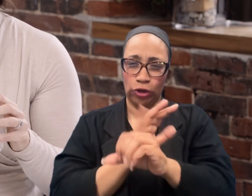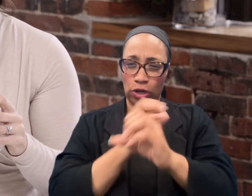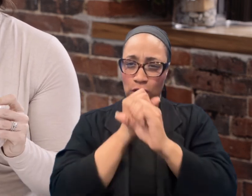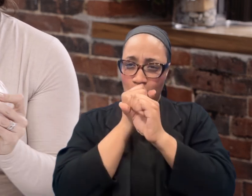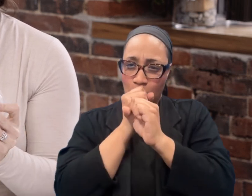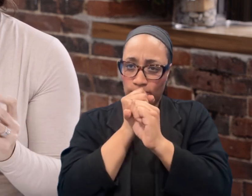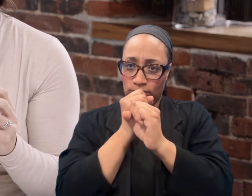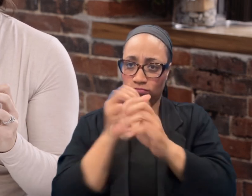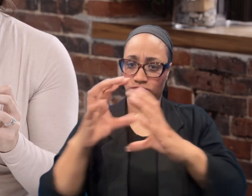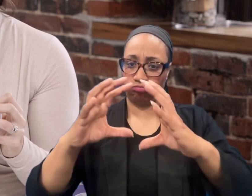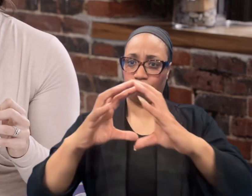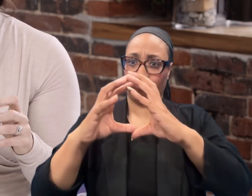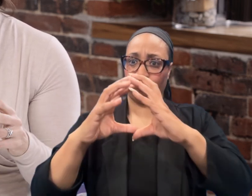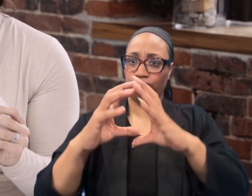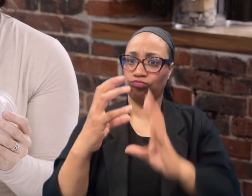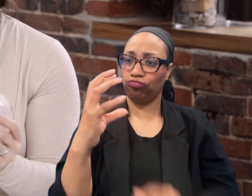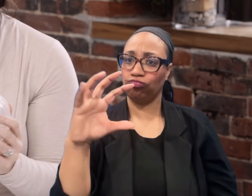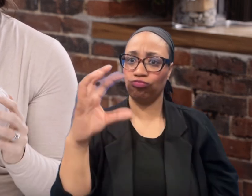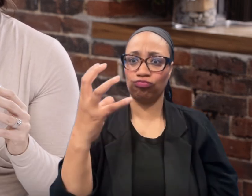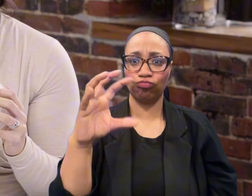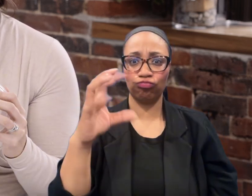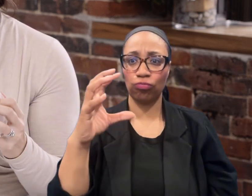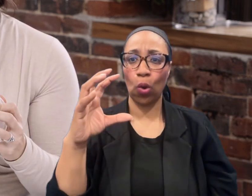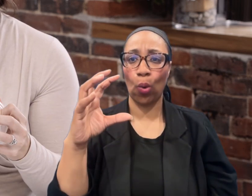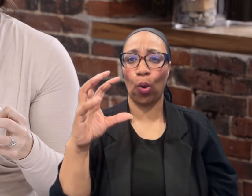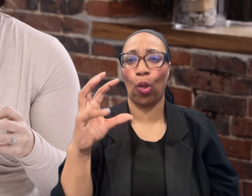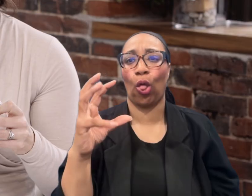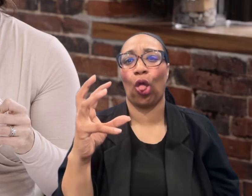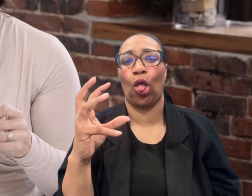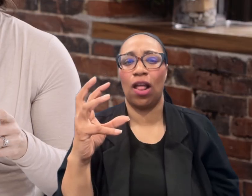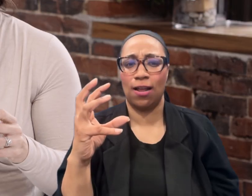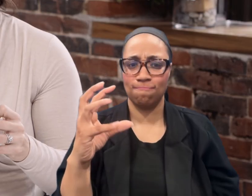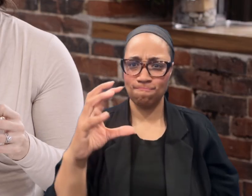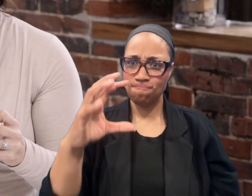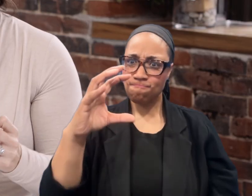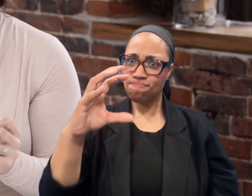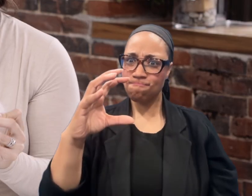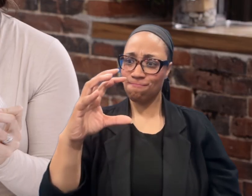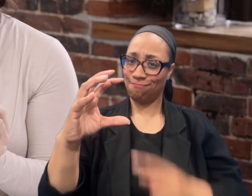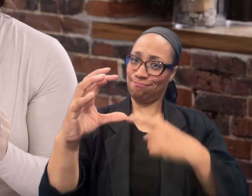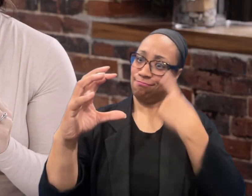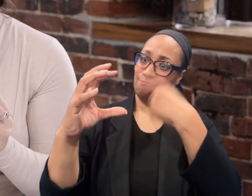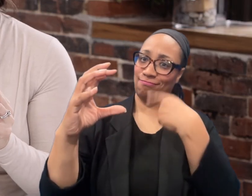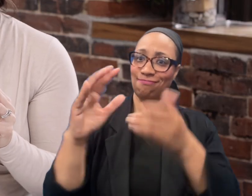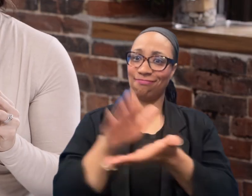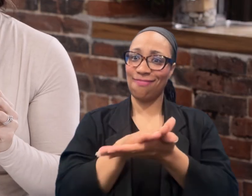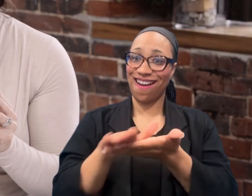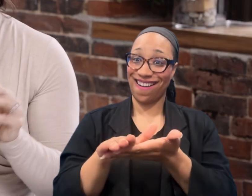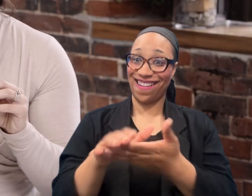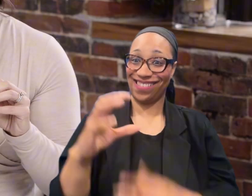And making sure that everything is in there nice and sturdy. Once it's fully assembled,